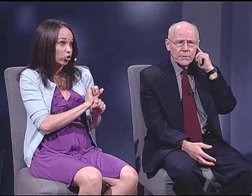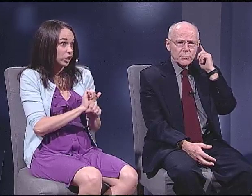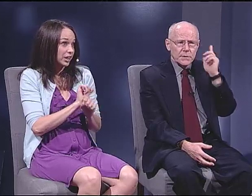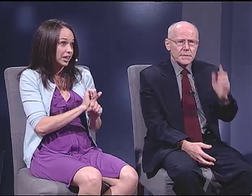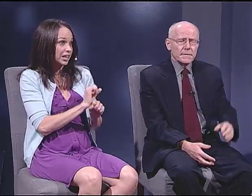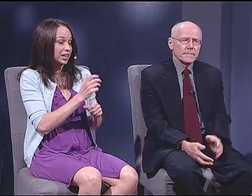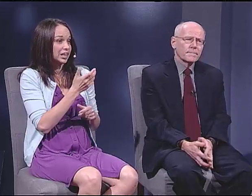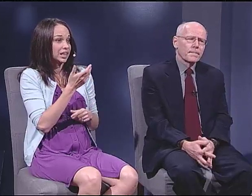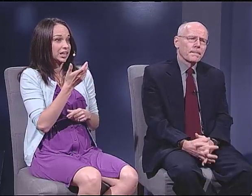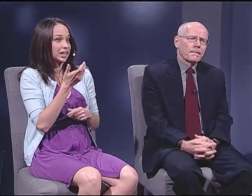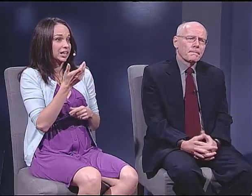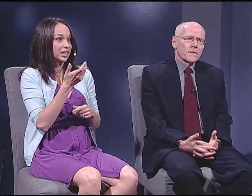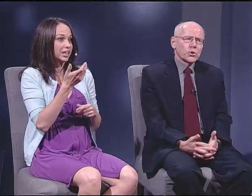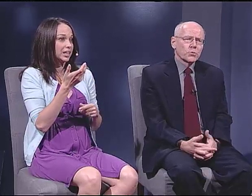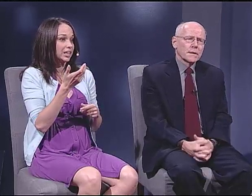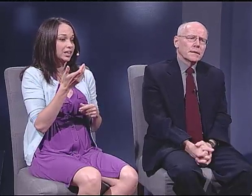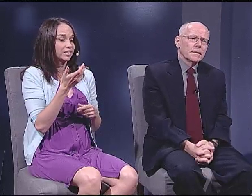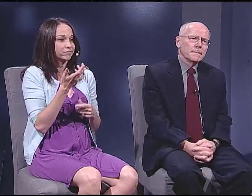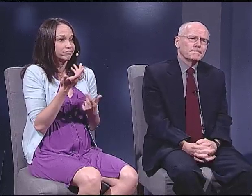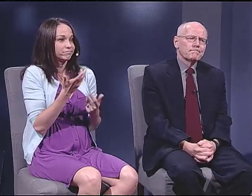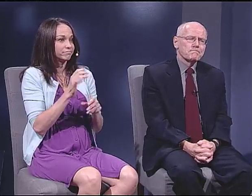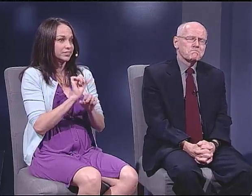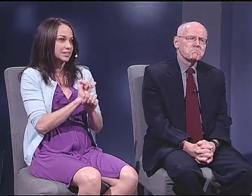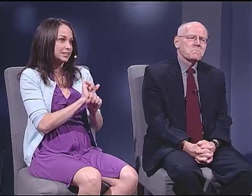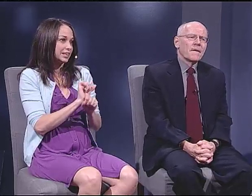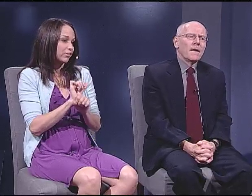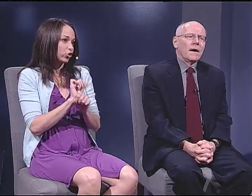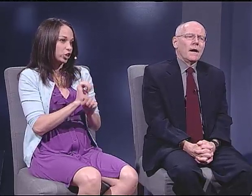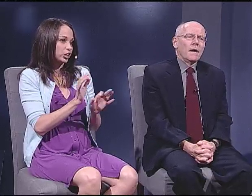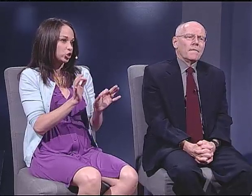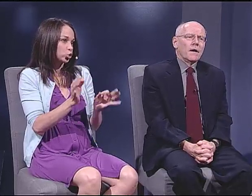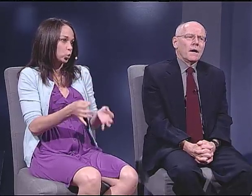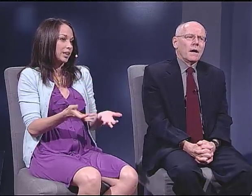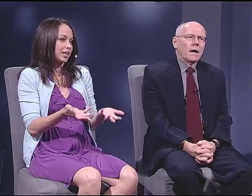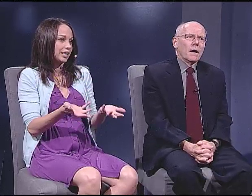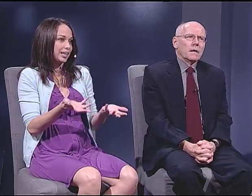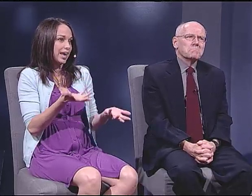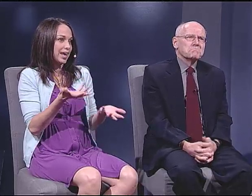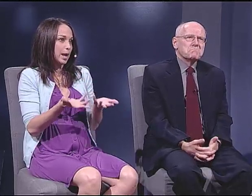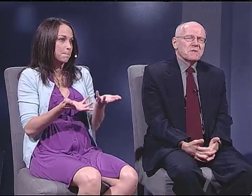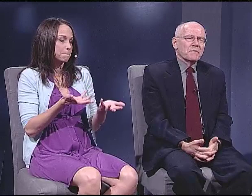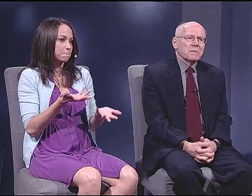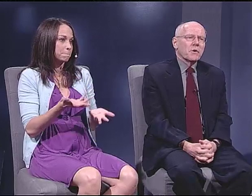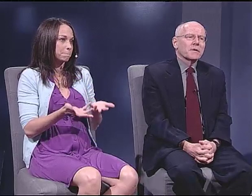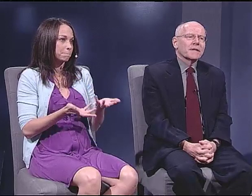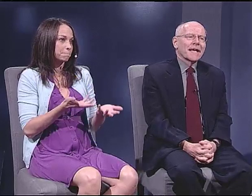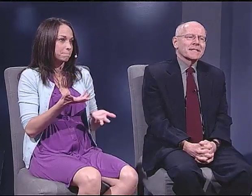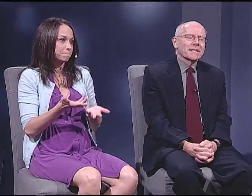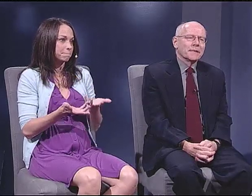which was surely a definite part of the landscape